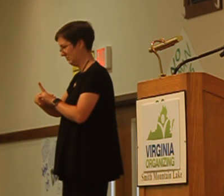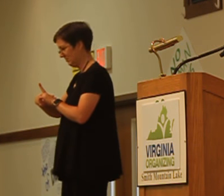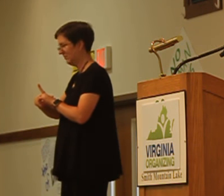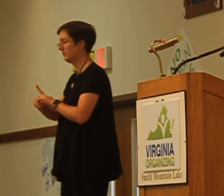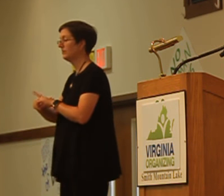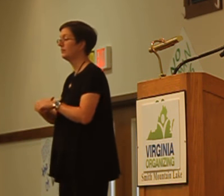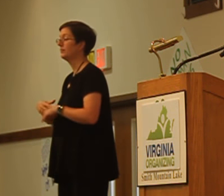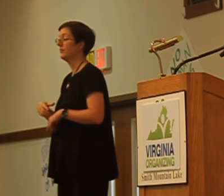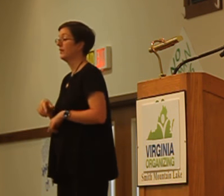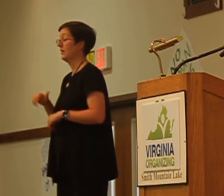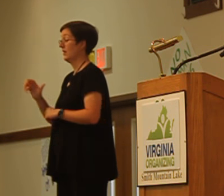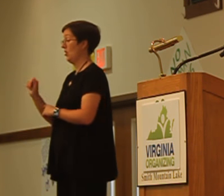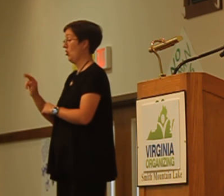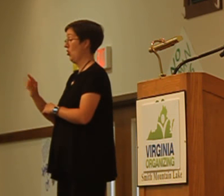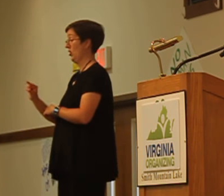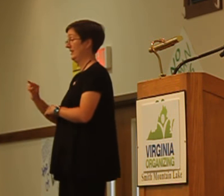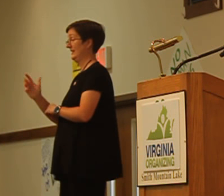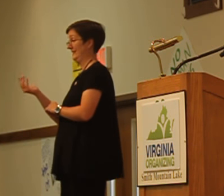On August 15th of last year,